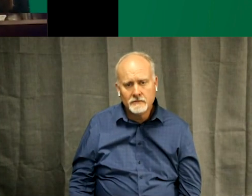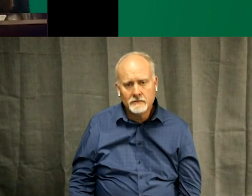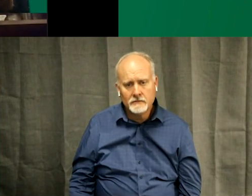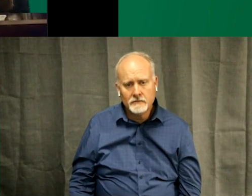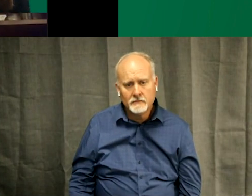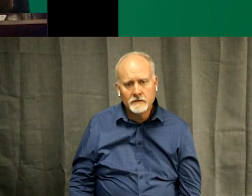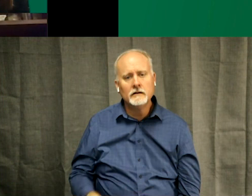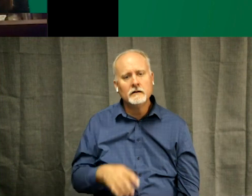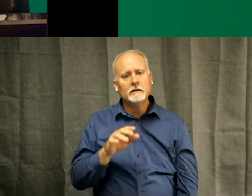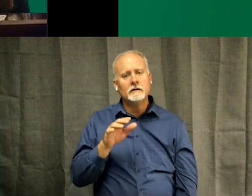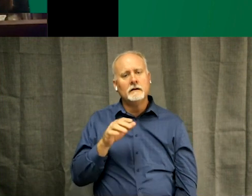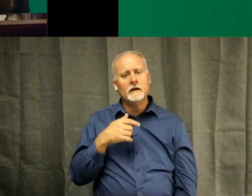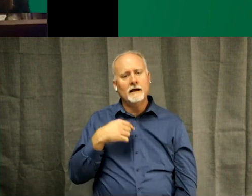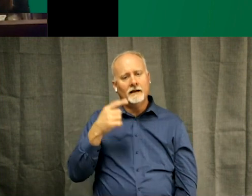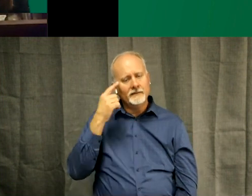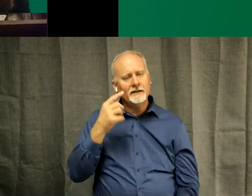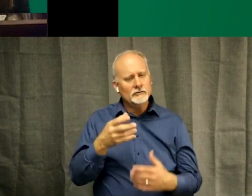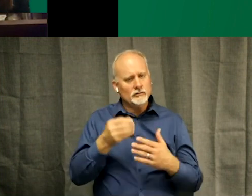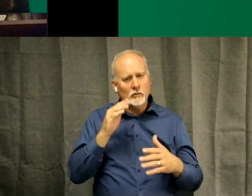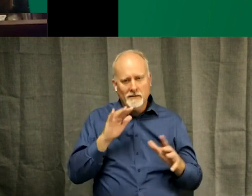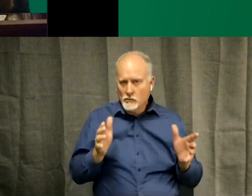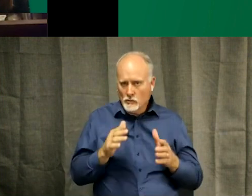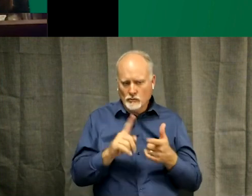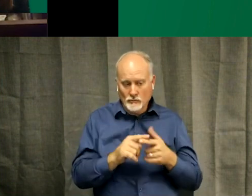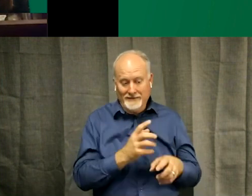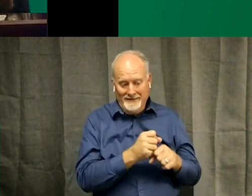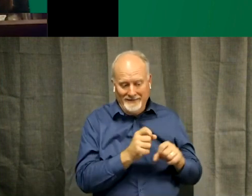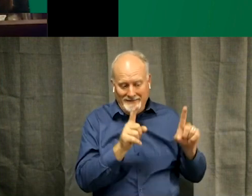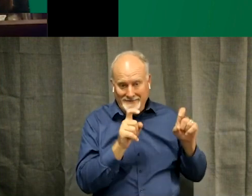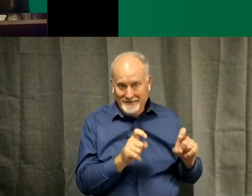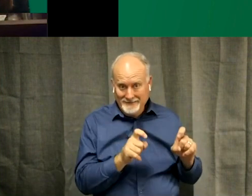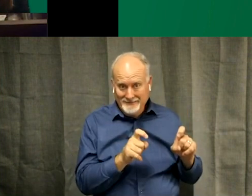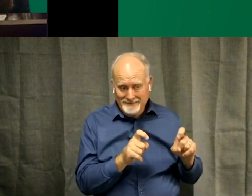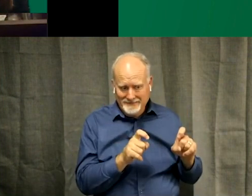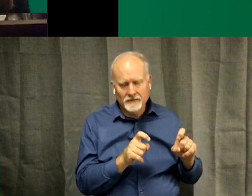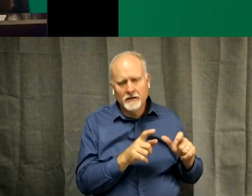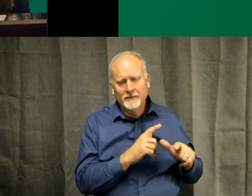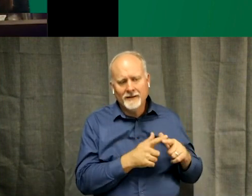yeah i think students will be encouraged to get their testing and and and try not to be about